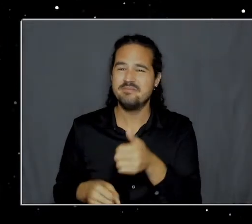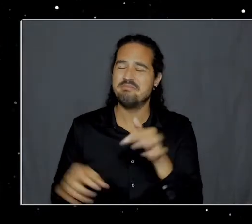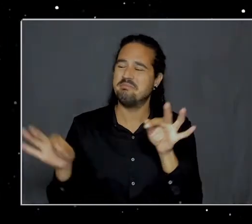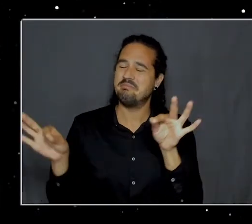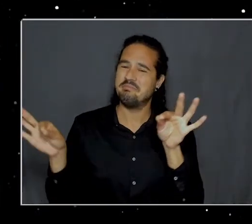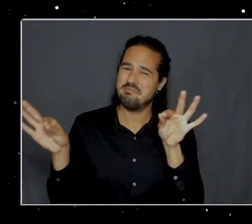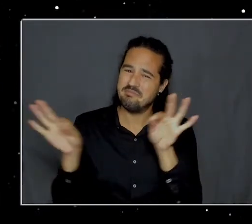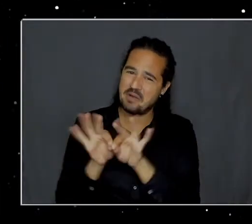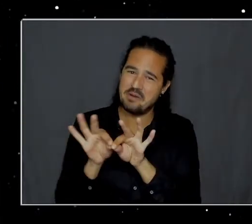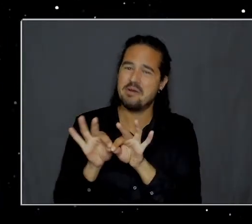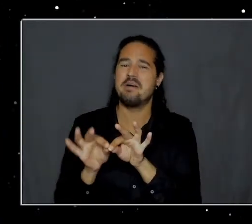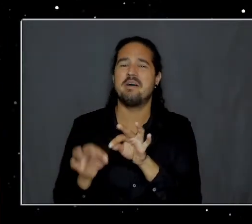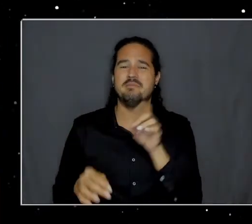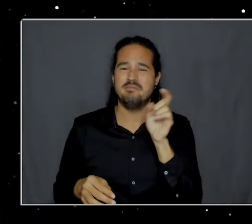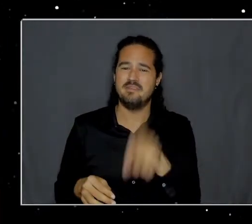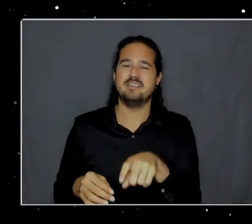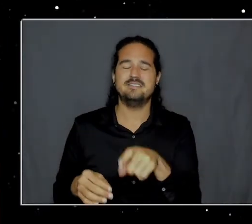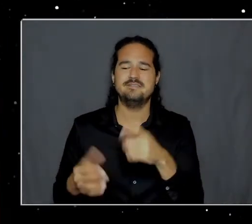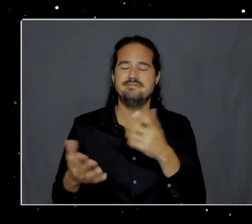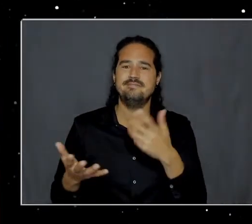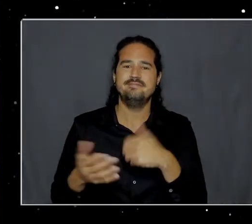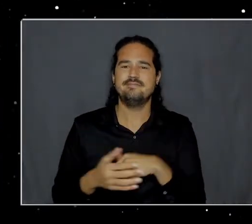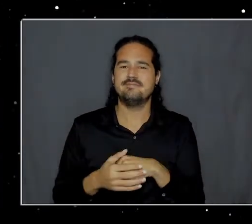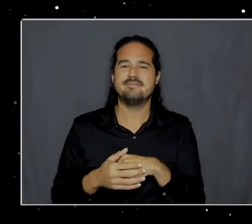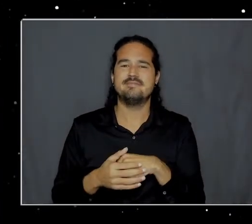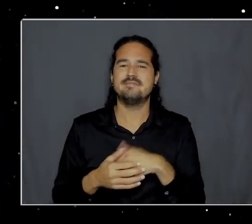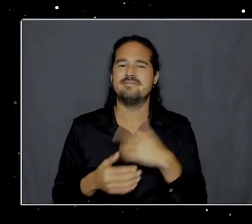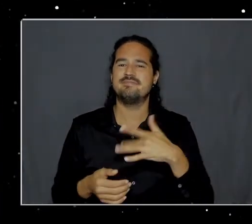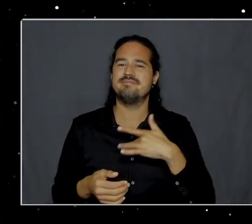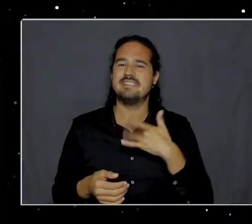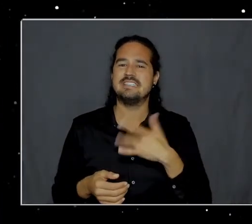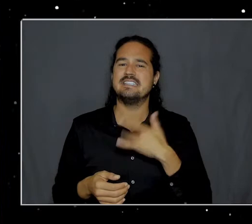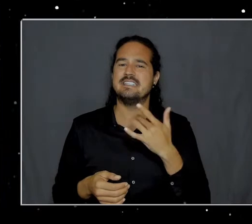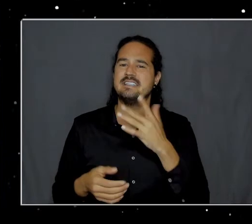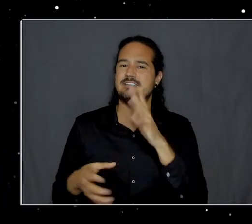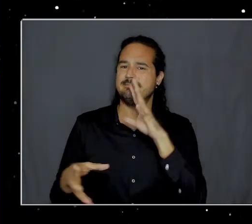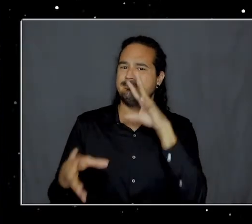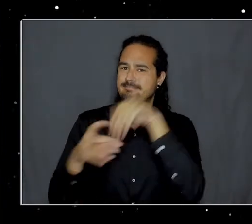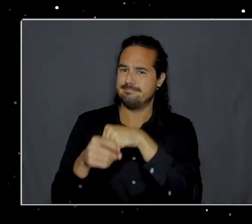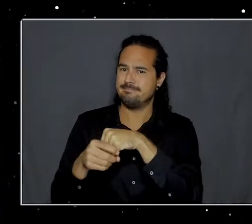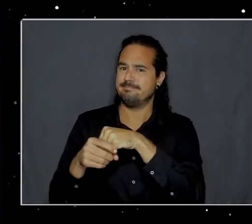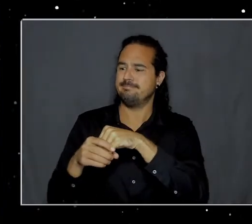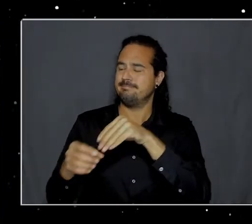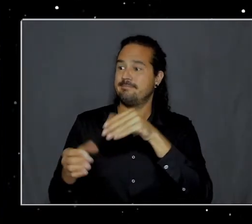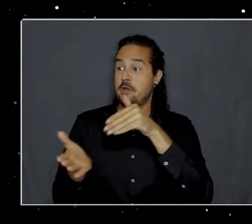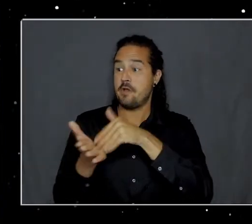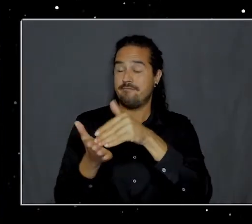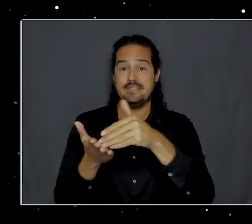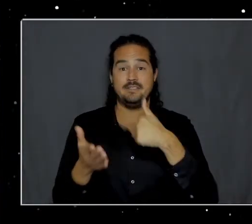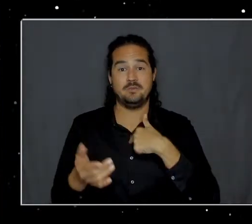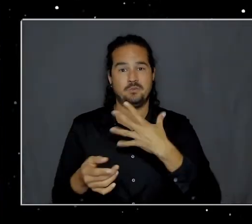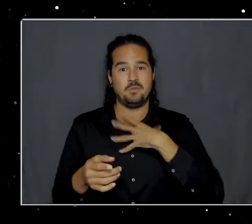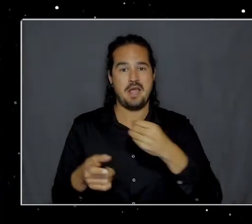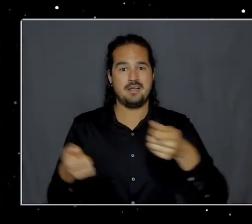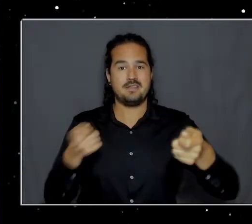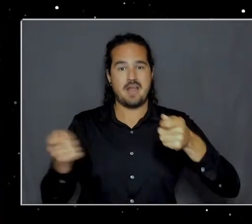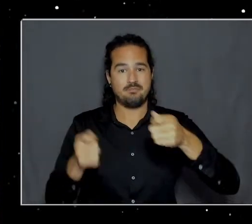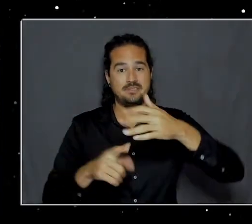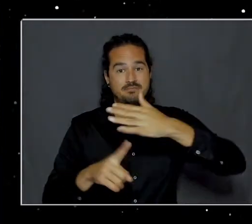I FEEL LIKE I'M IN A LOT OF KIND OF WHITE-DOMINANT SPACES, WHERE